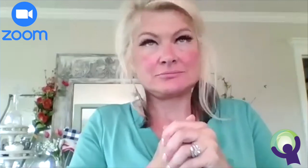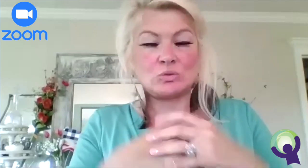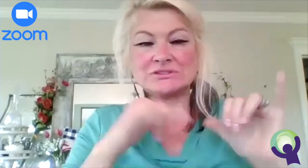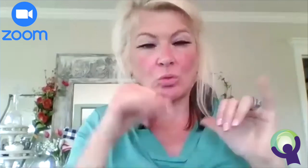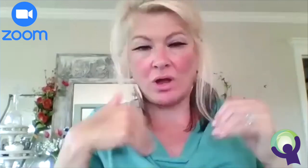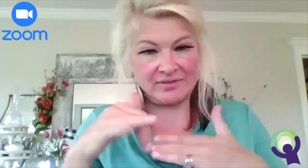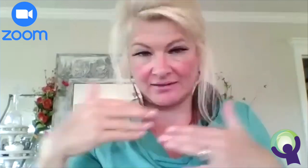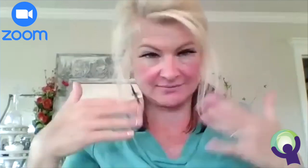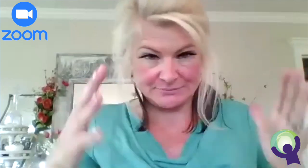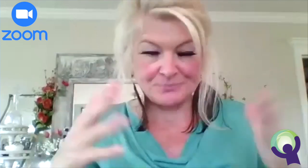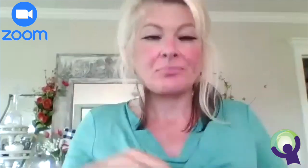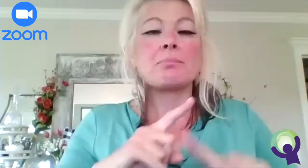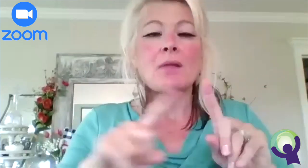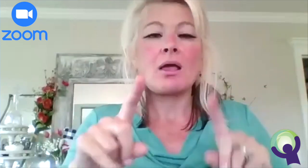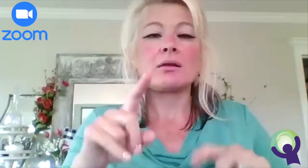deaf and autistic children. We don't have